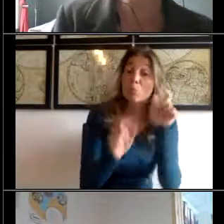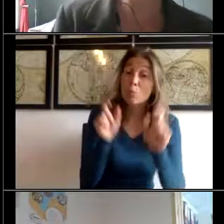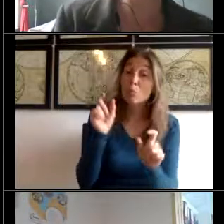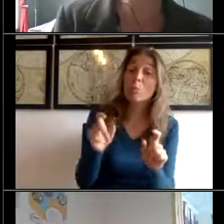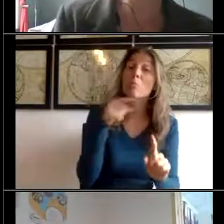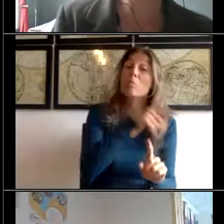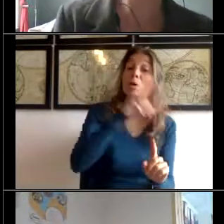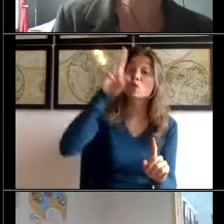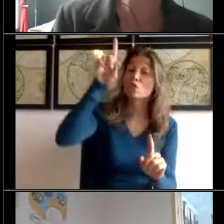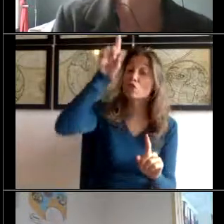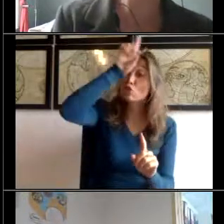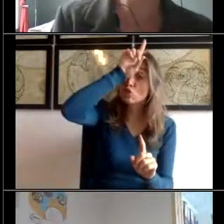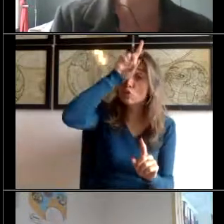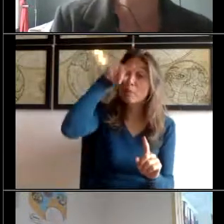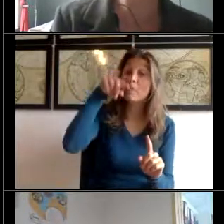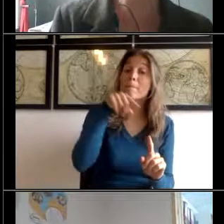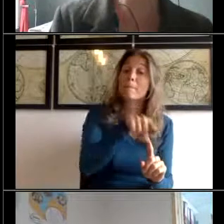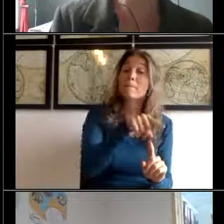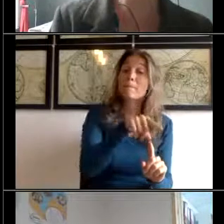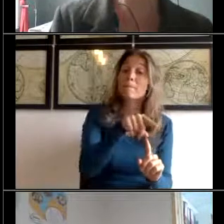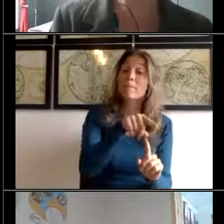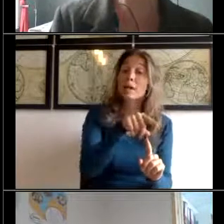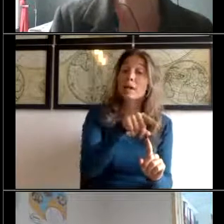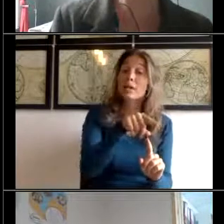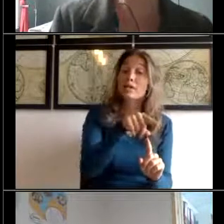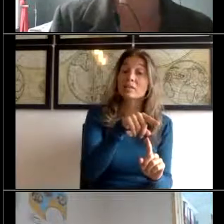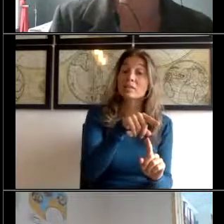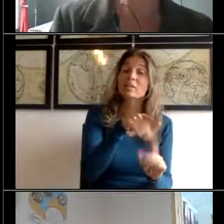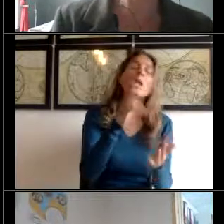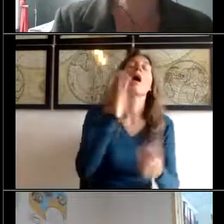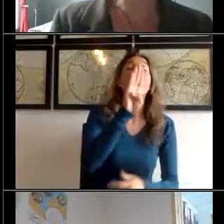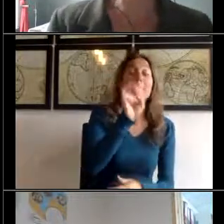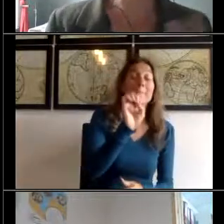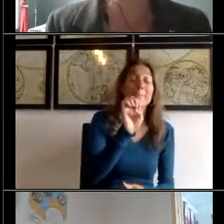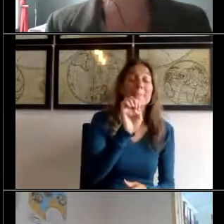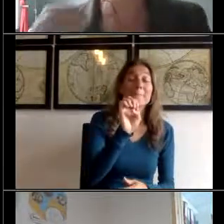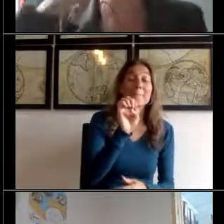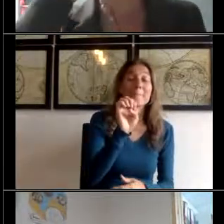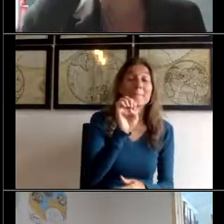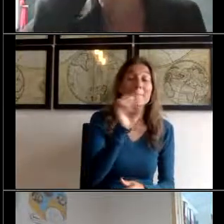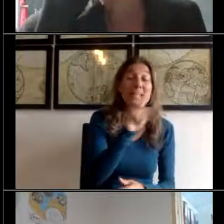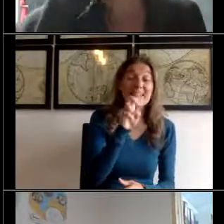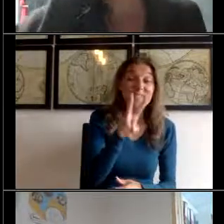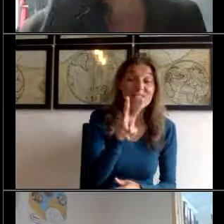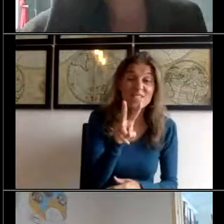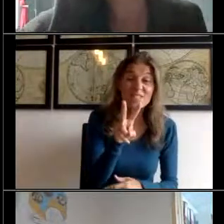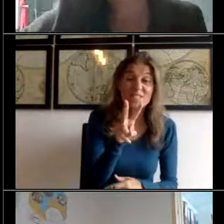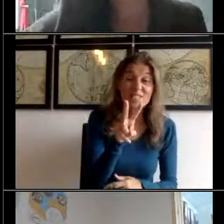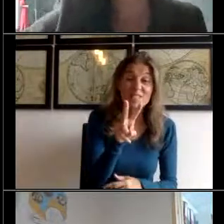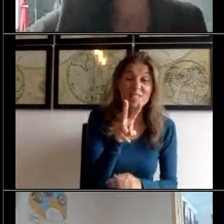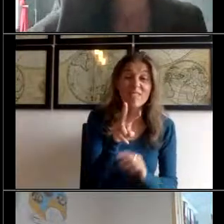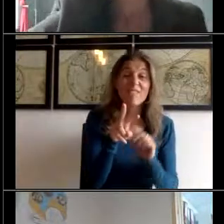and once travel restrictions are ended, are there countries to which you usually send volunteers